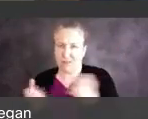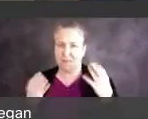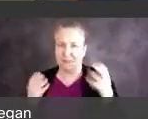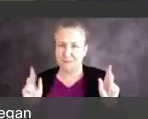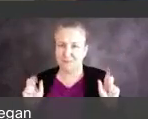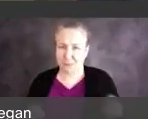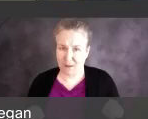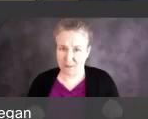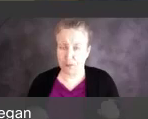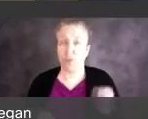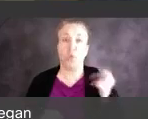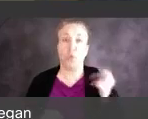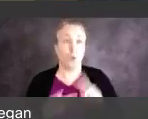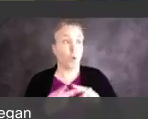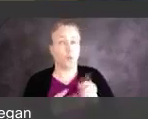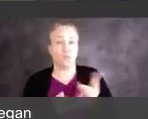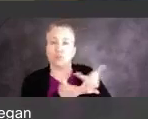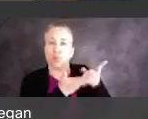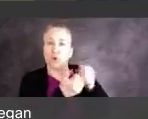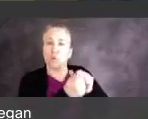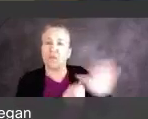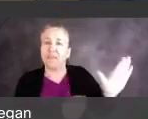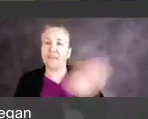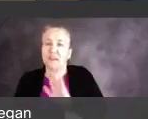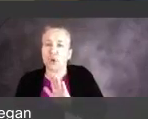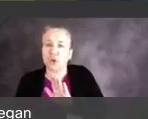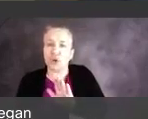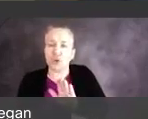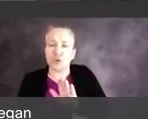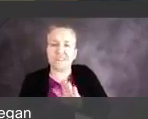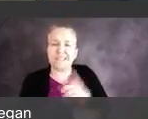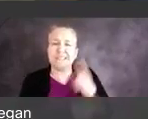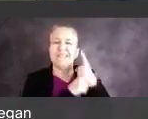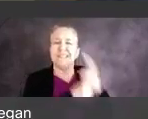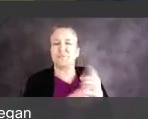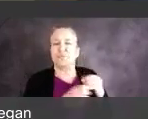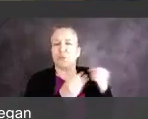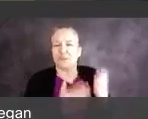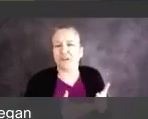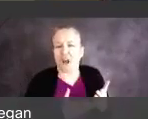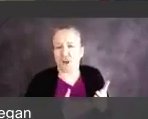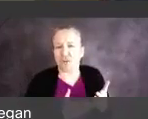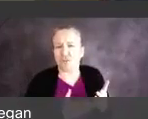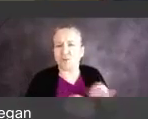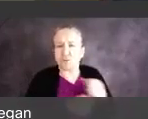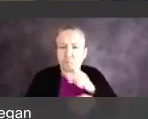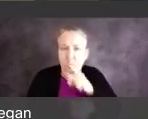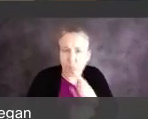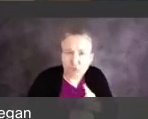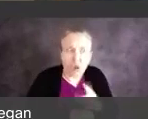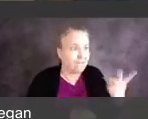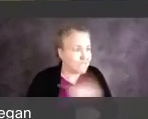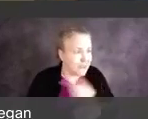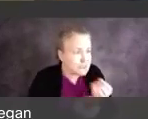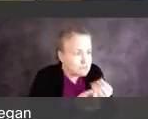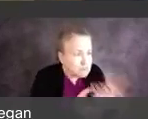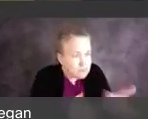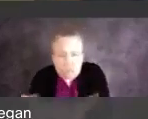or work with their typical providers to make sure that we can get vaccine to them. Right now,